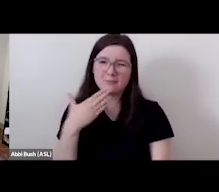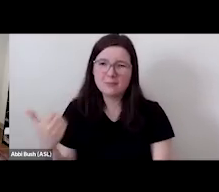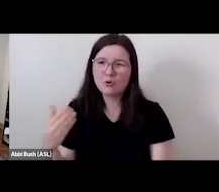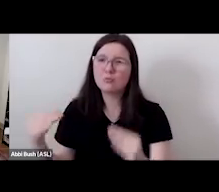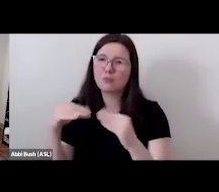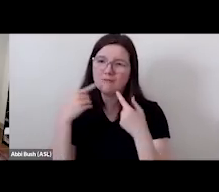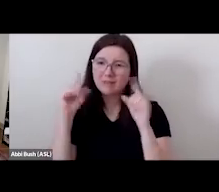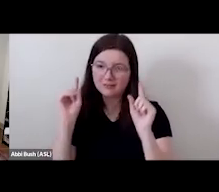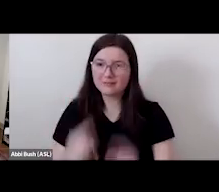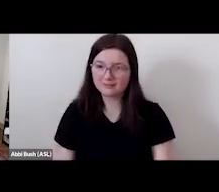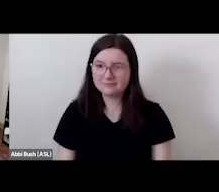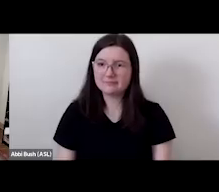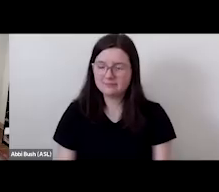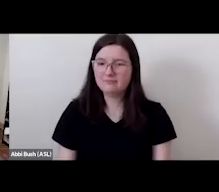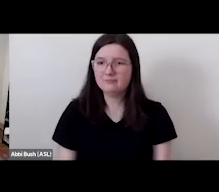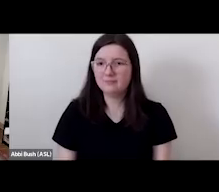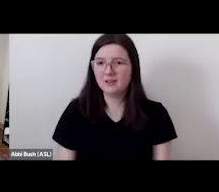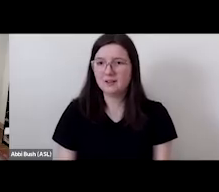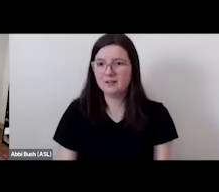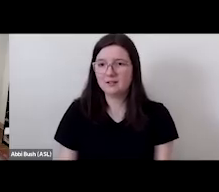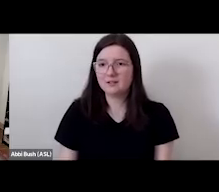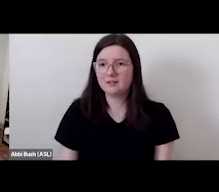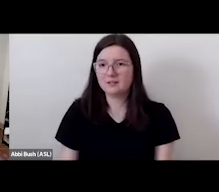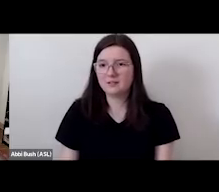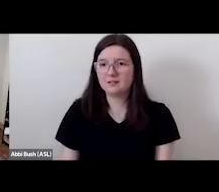And coming back to like, do they understand why we're asking this of them?